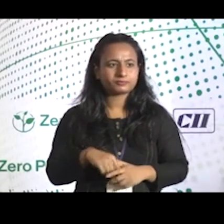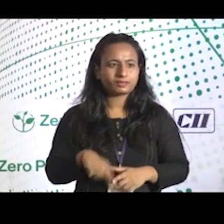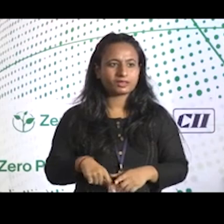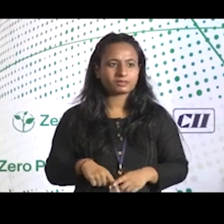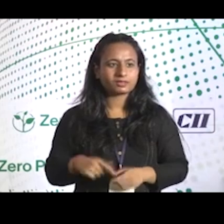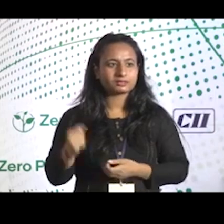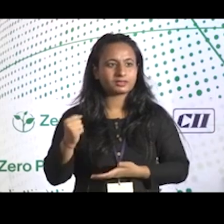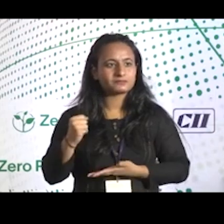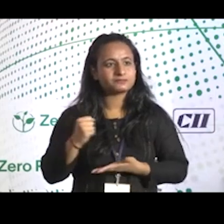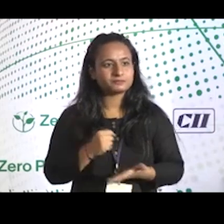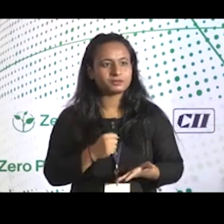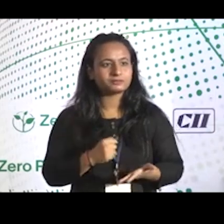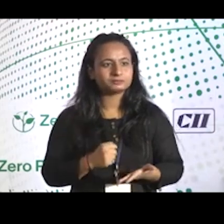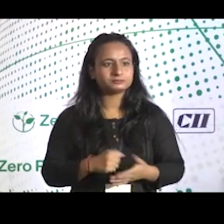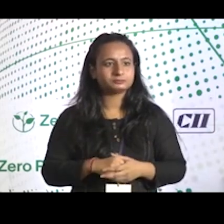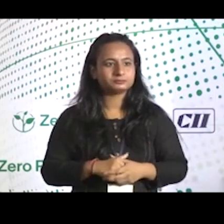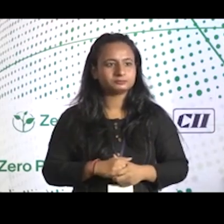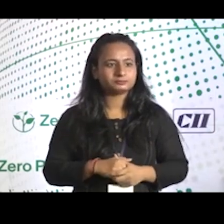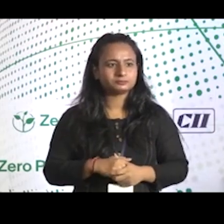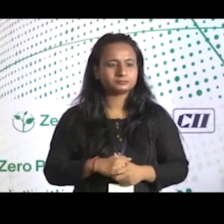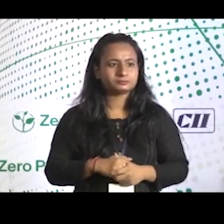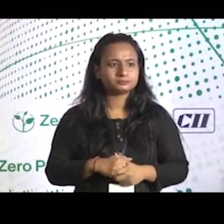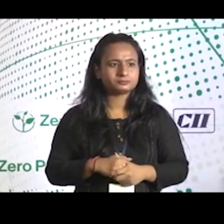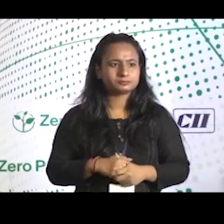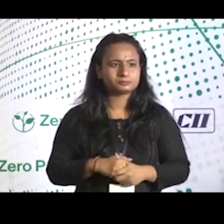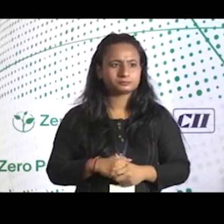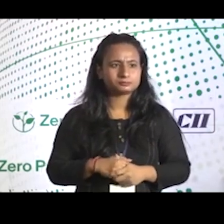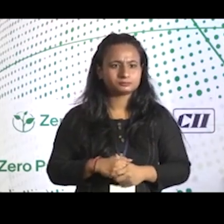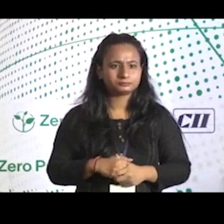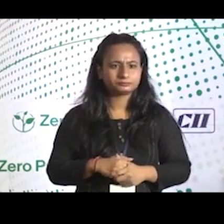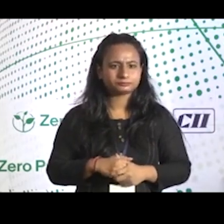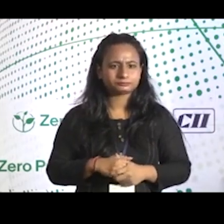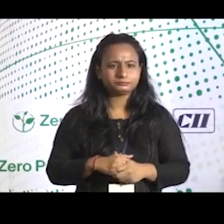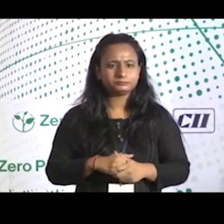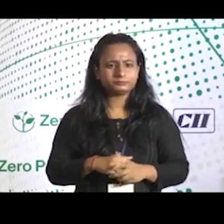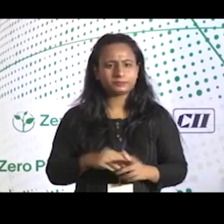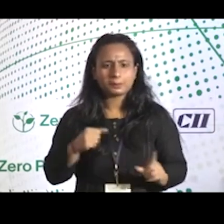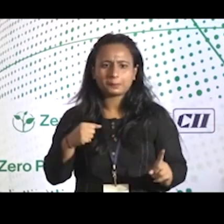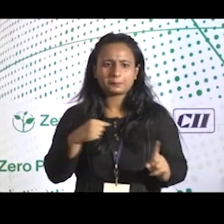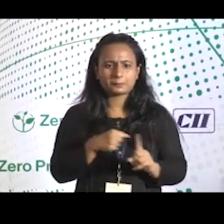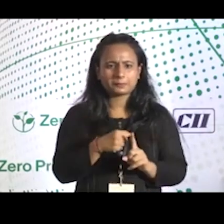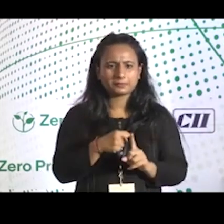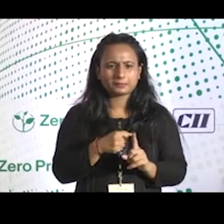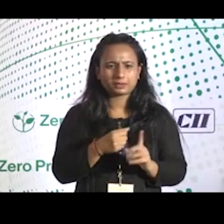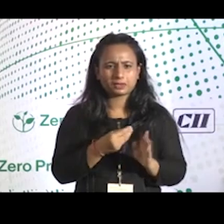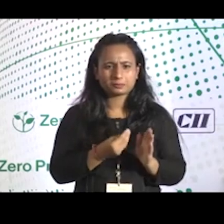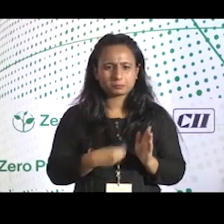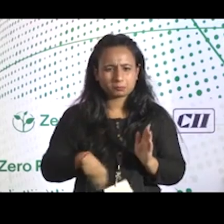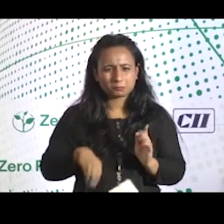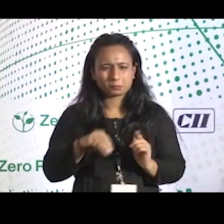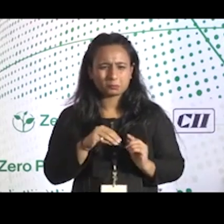But impact return is really which is a little bit more critical and much harder to measure.